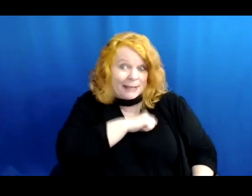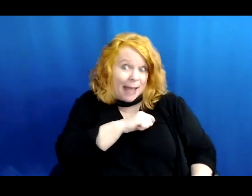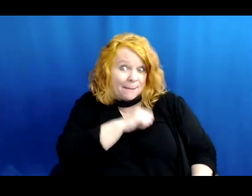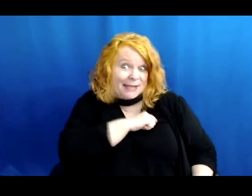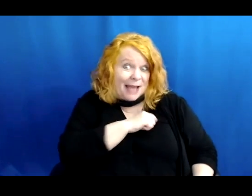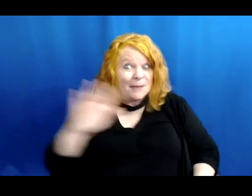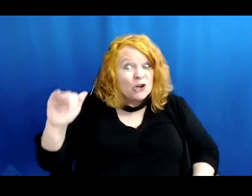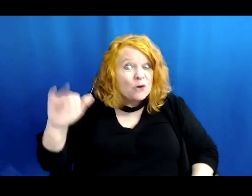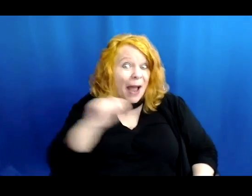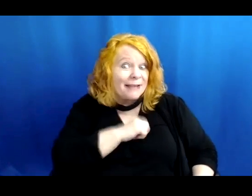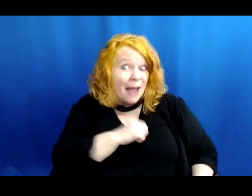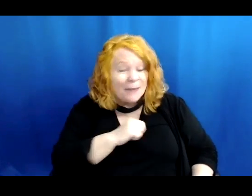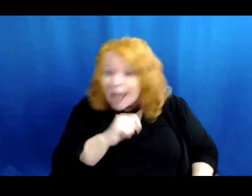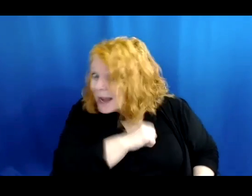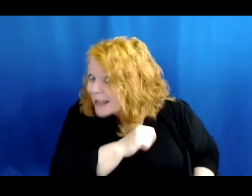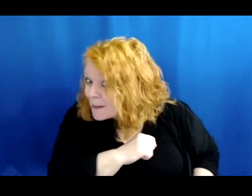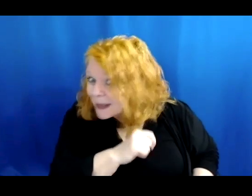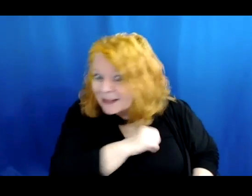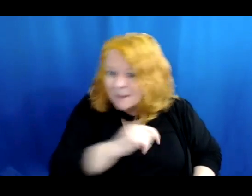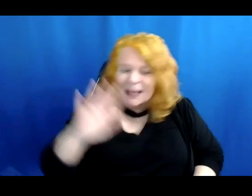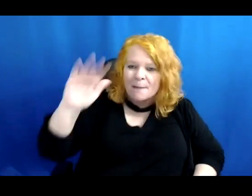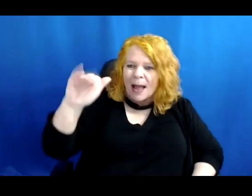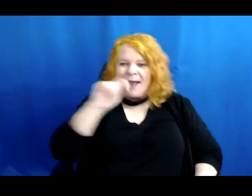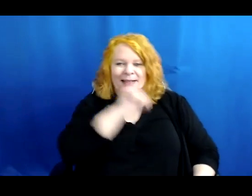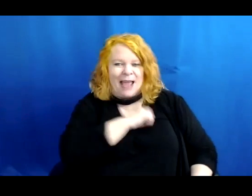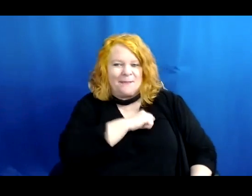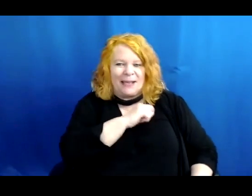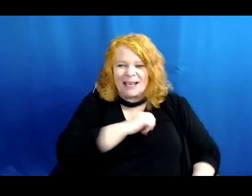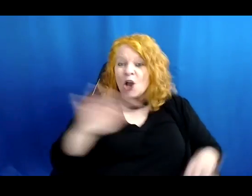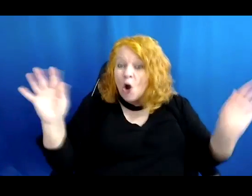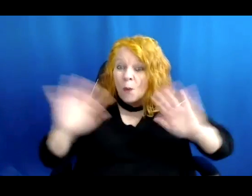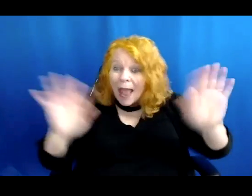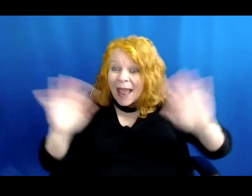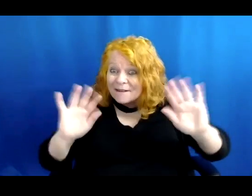Tommy, Tommy, goodbye Tommy! Tommy! Tommy, Tommy, Goodbye Tommy! Give me a wave